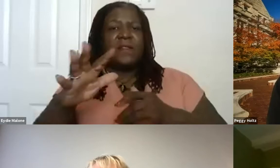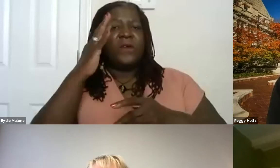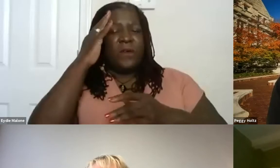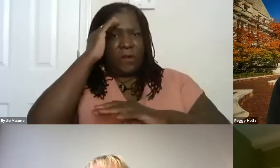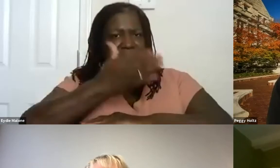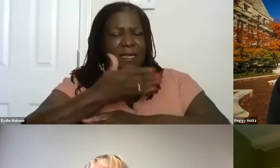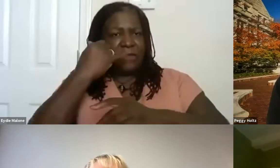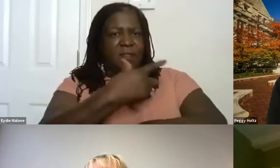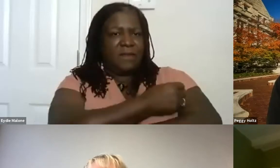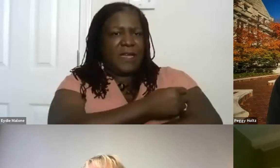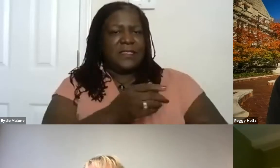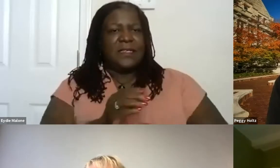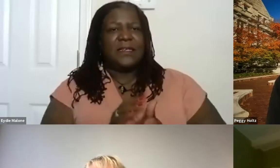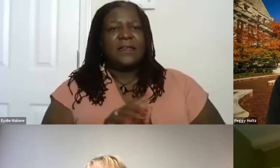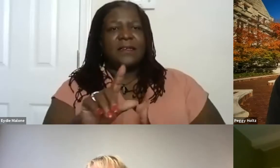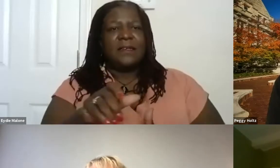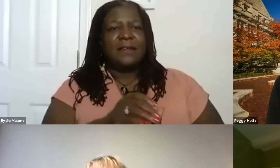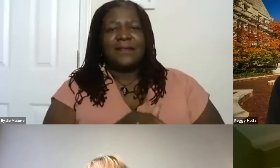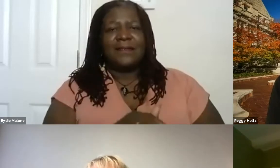get the vaccine? LISA KUTSCHERA: Absolutely. Thank you so much